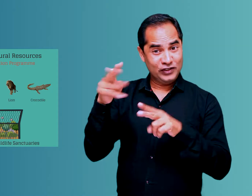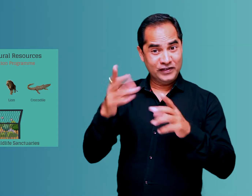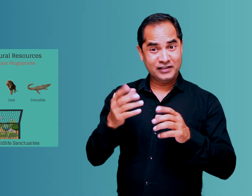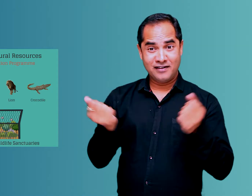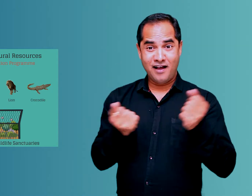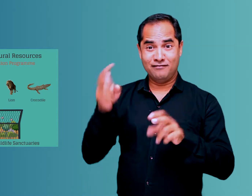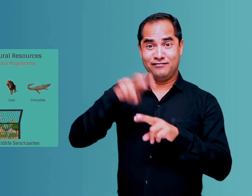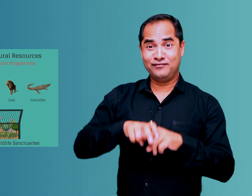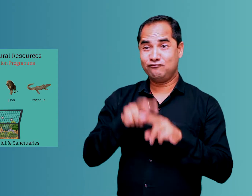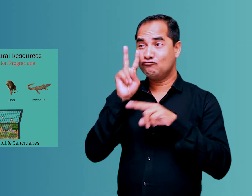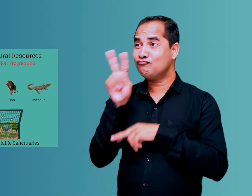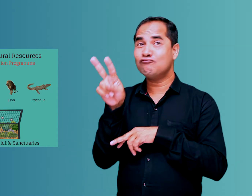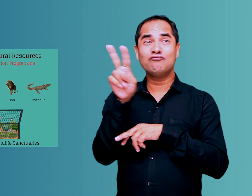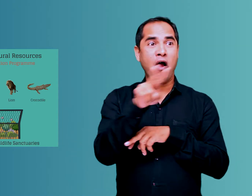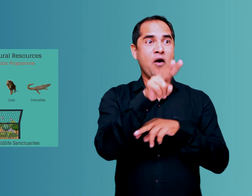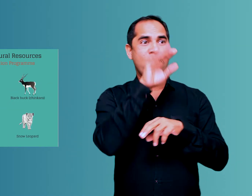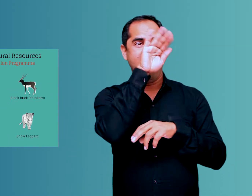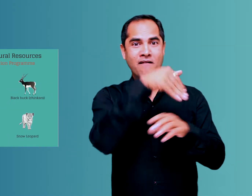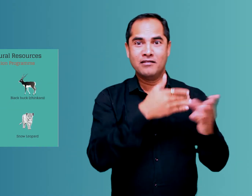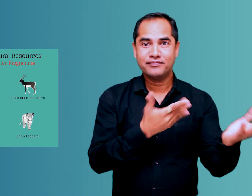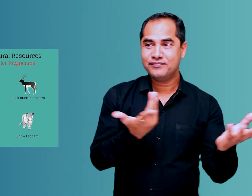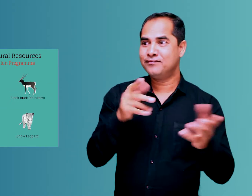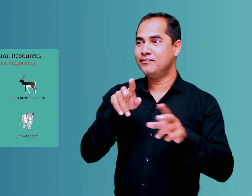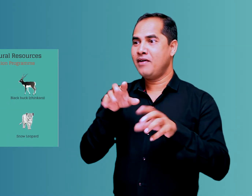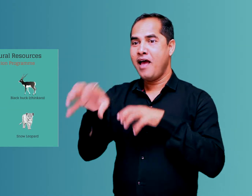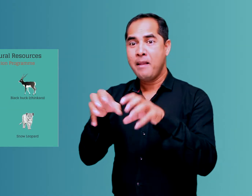animals, probably elephants and other wild animals in such sanctuaries.